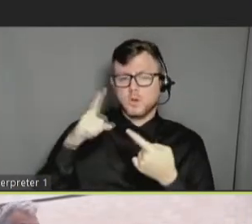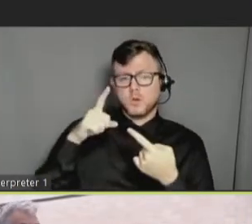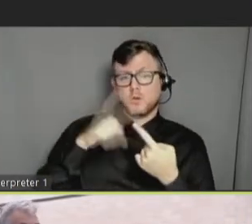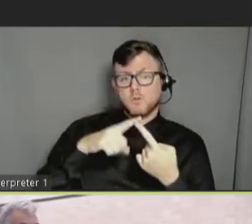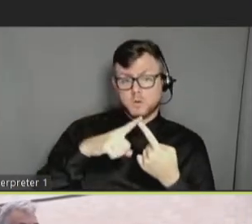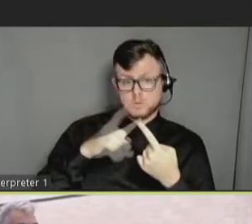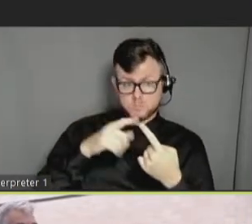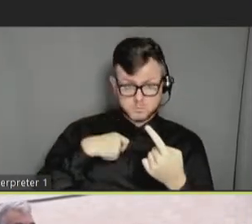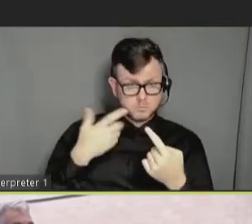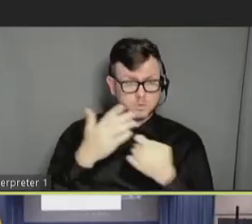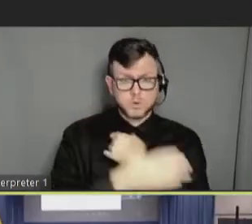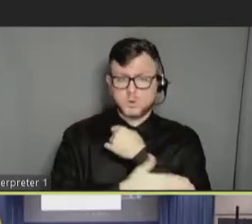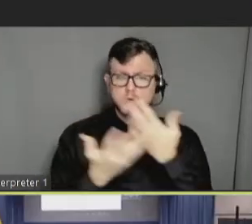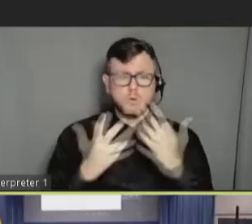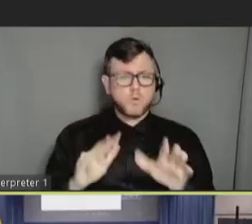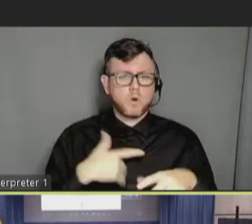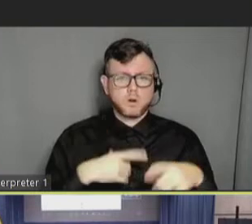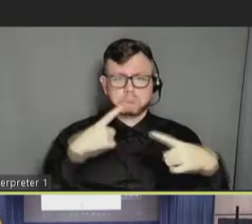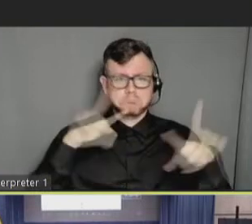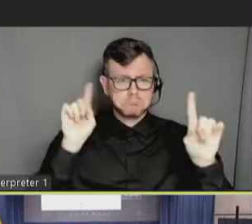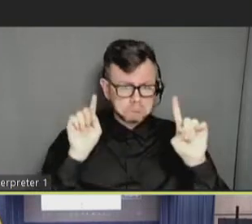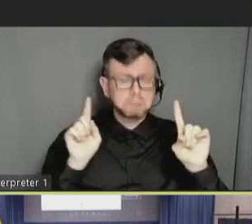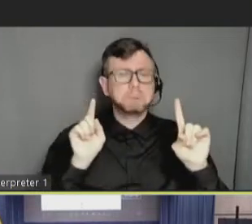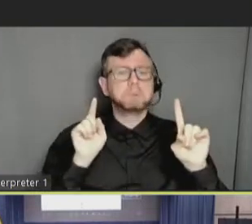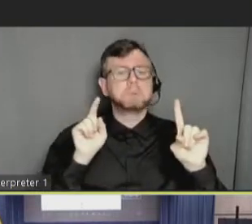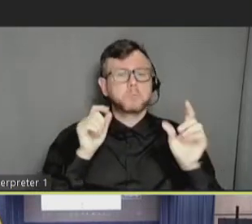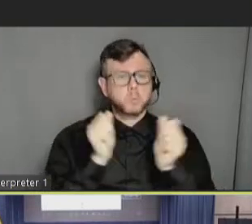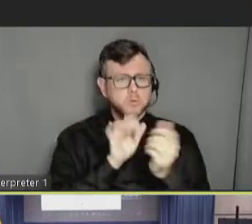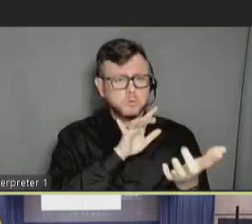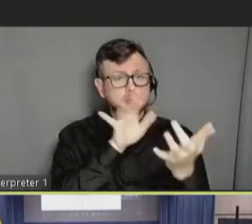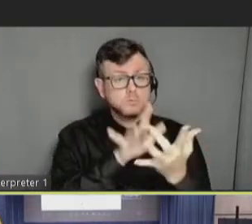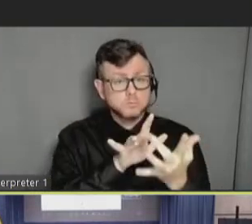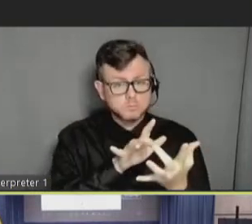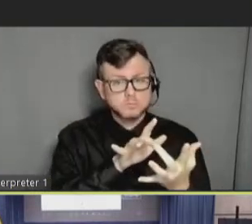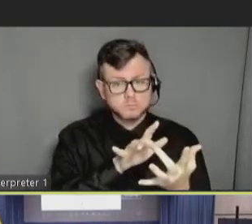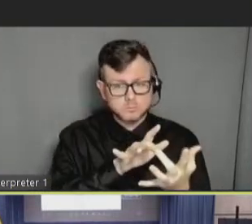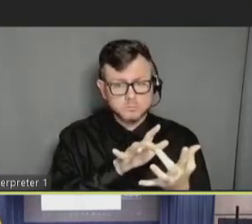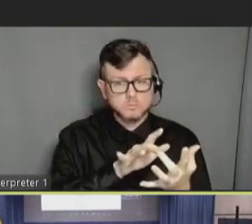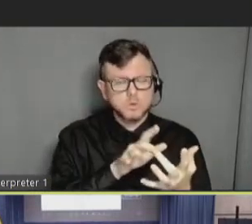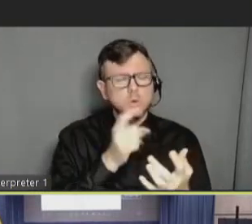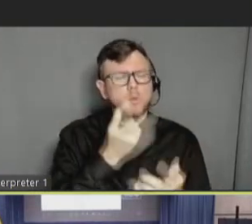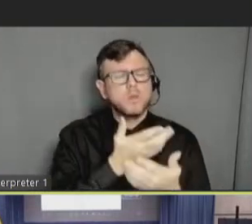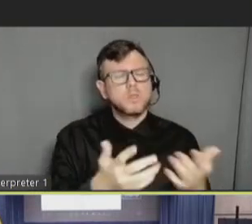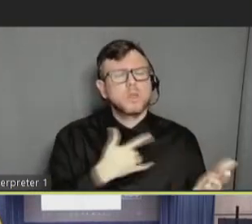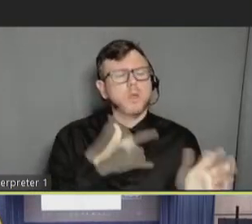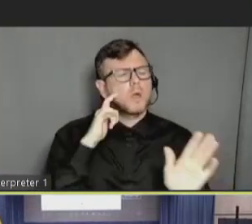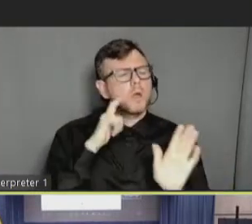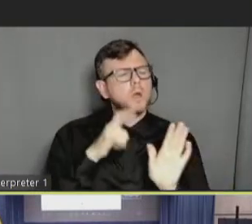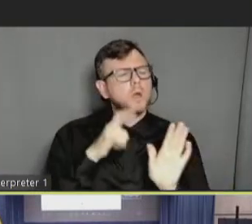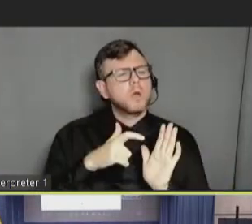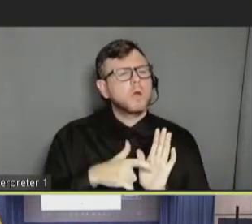have already done well in outreach, one of the things we noticed was that these countries tend